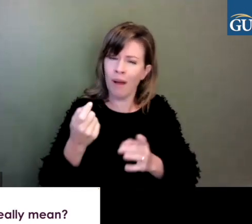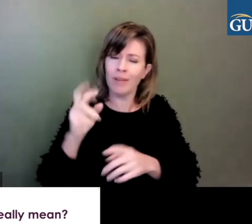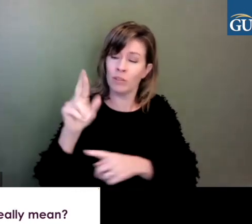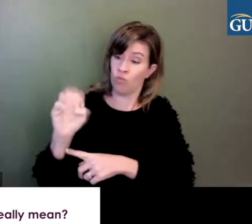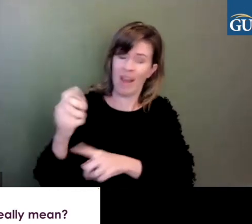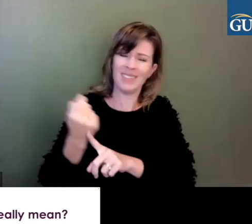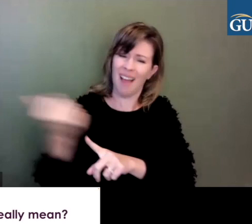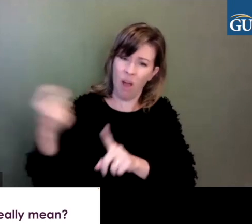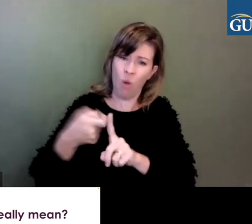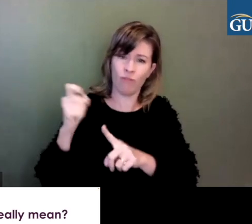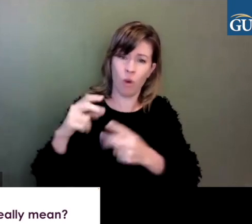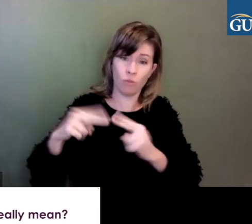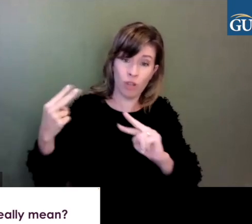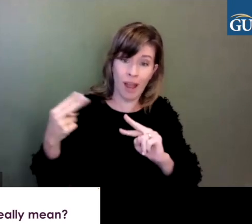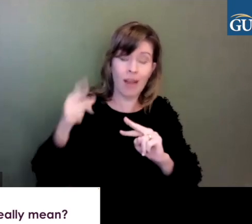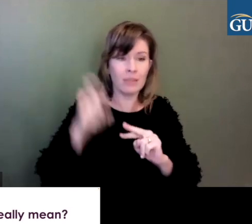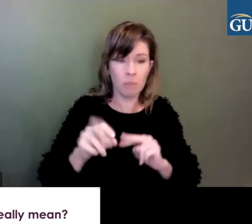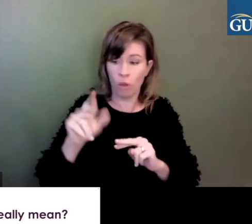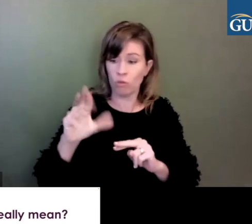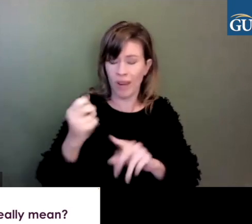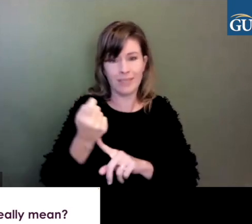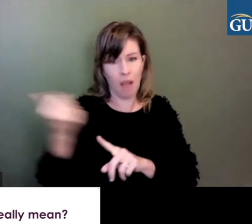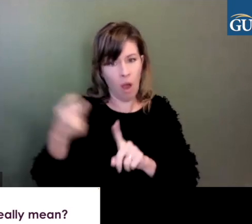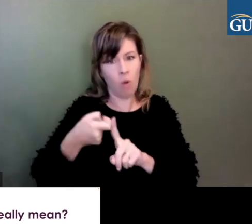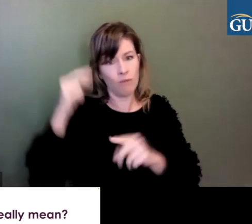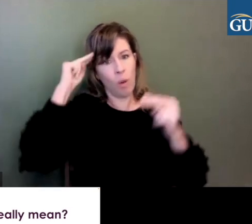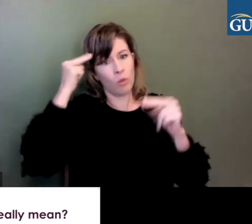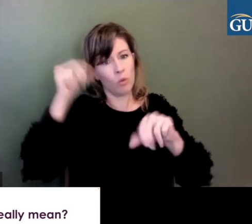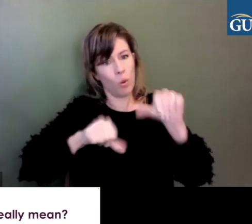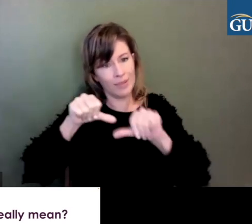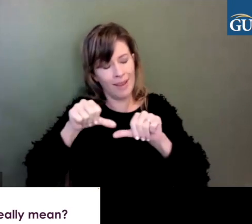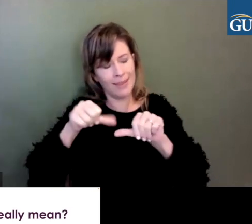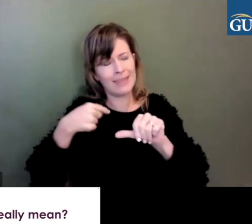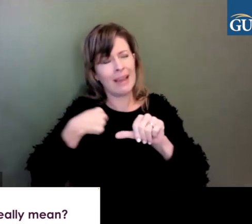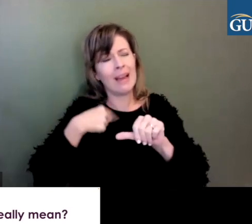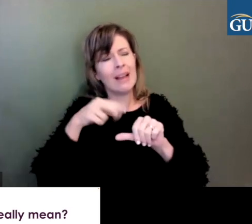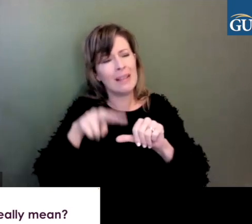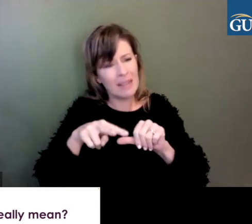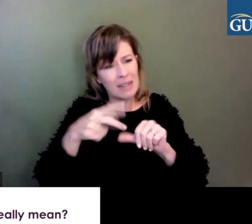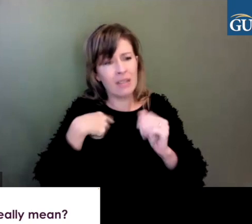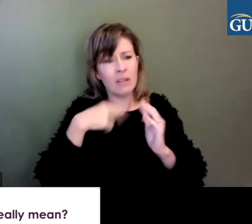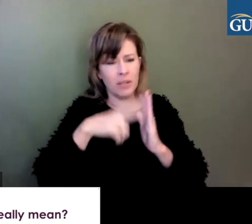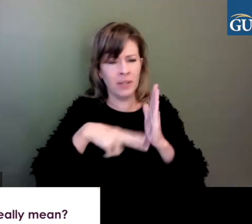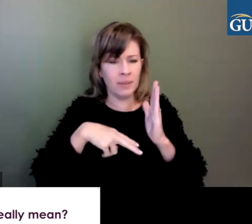we need to take race out of neuroscience. But what I argued, as I read this, the first thing I thought about is